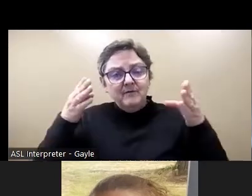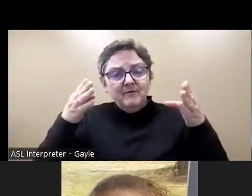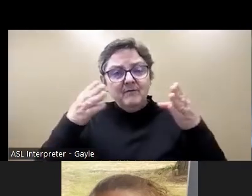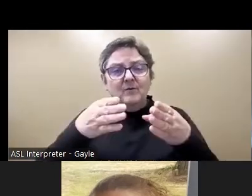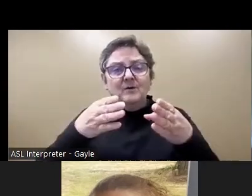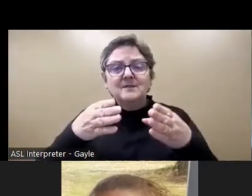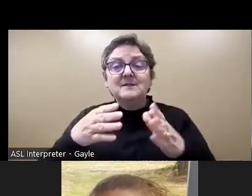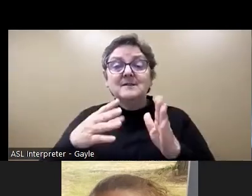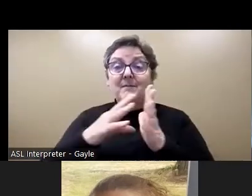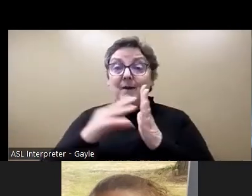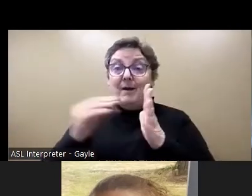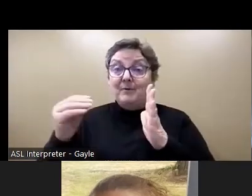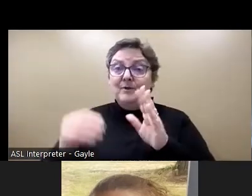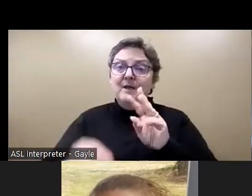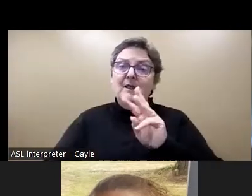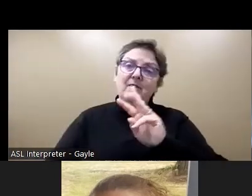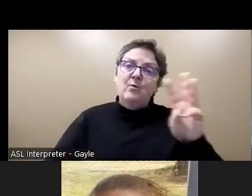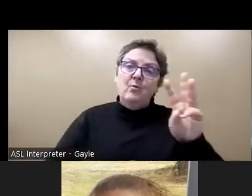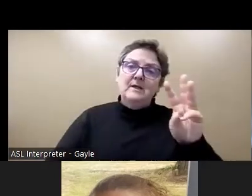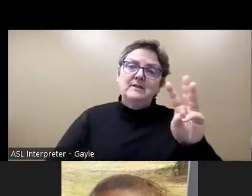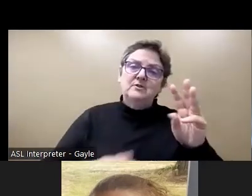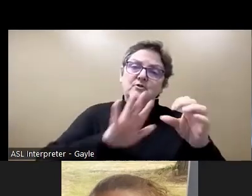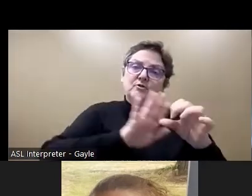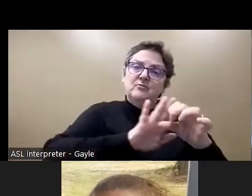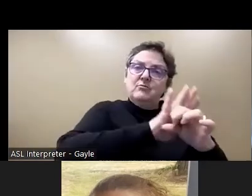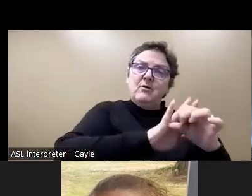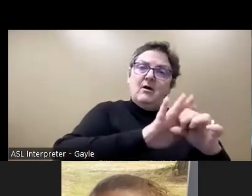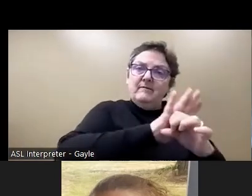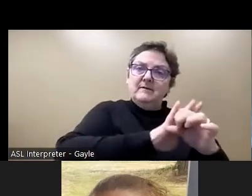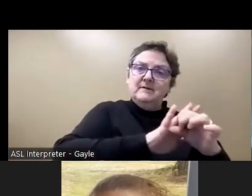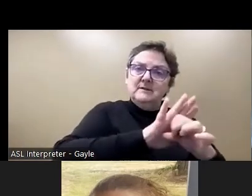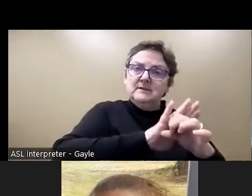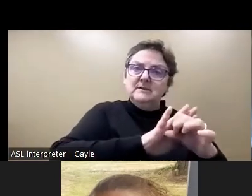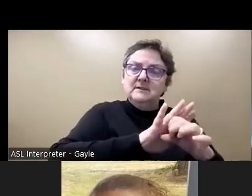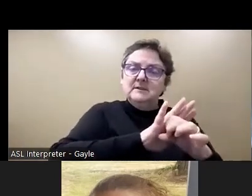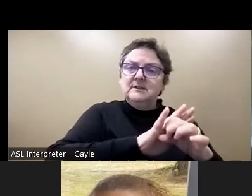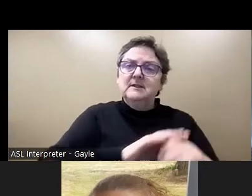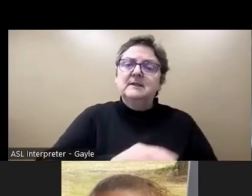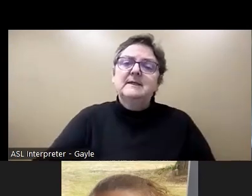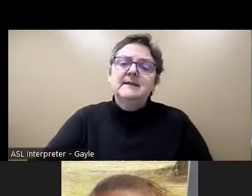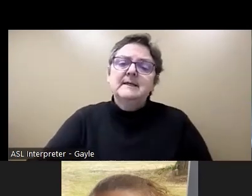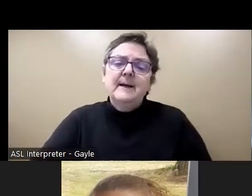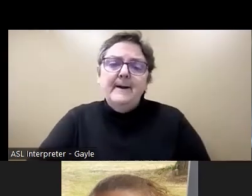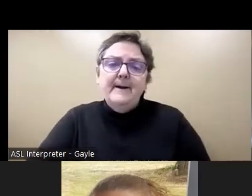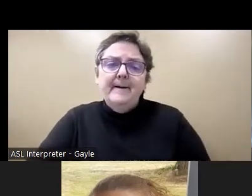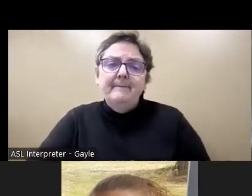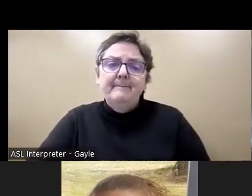and which is more part of Tony Guinea. And our partner,